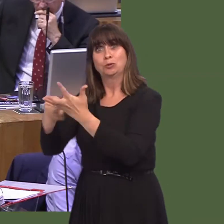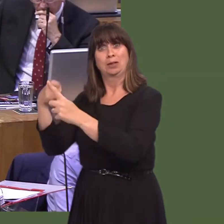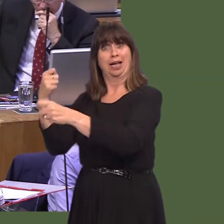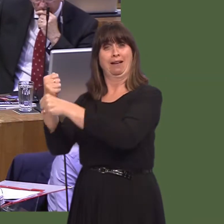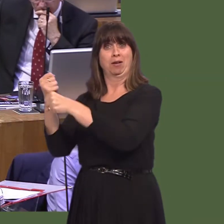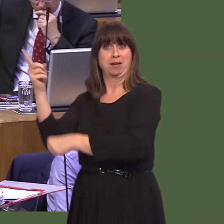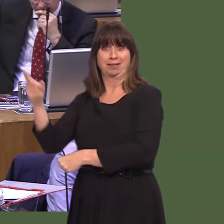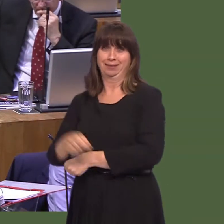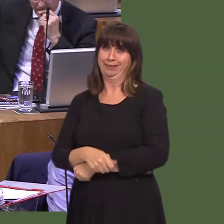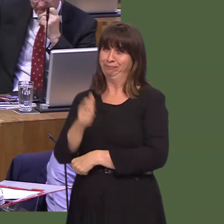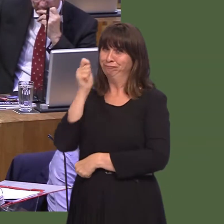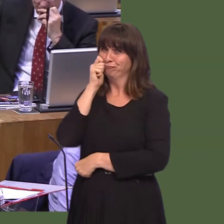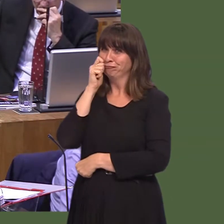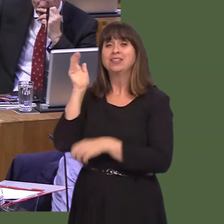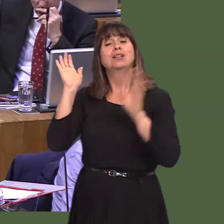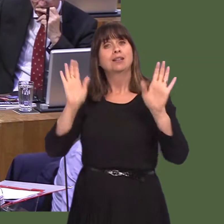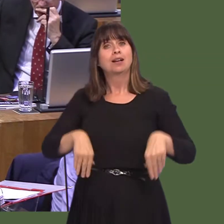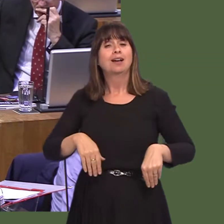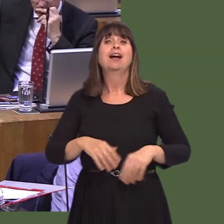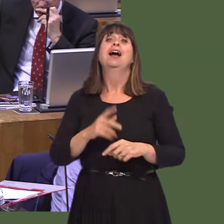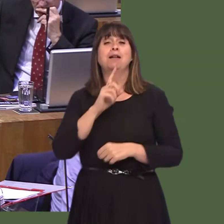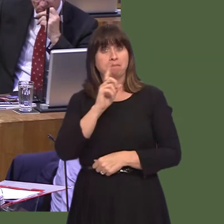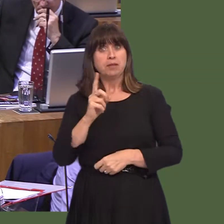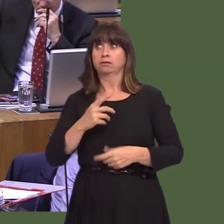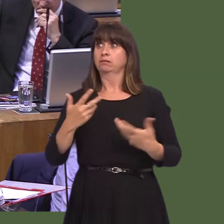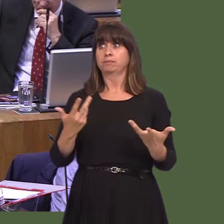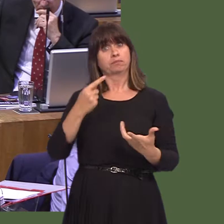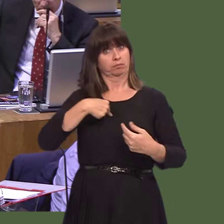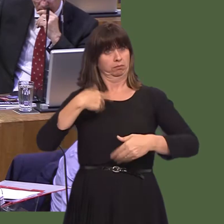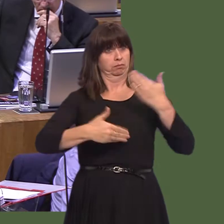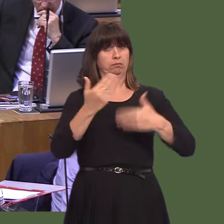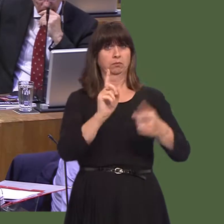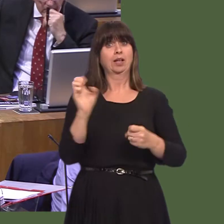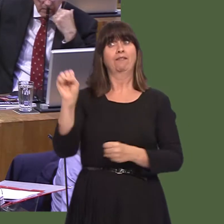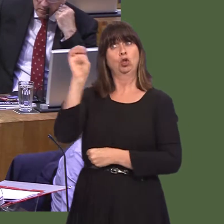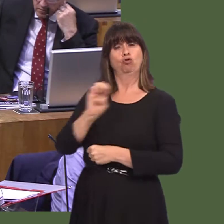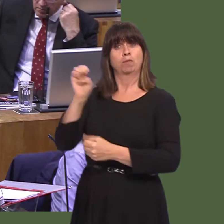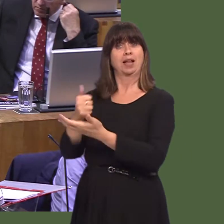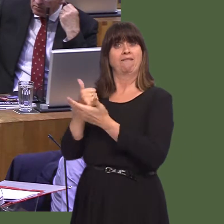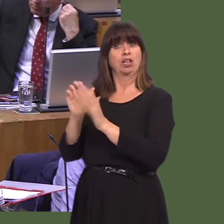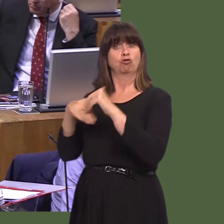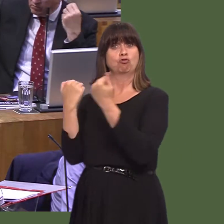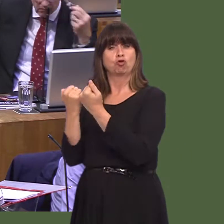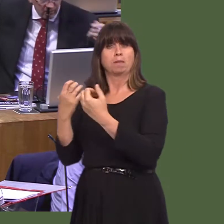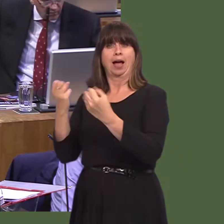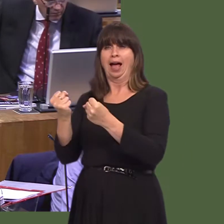But he asked a question: what is the situation in terms of what we've done? Well, we have the European advisory group, bringing together business leaders, representatives